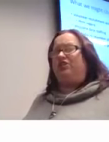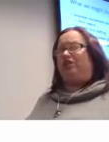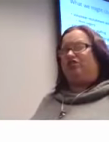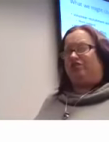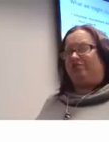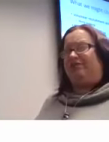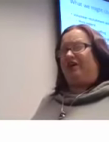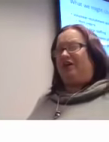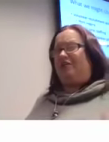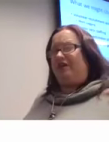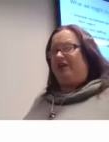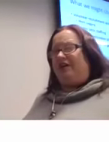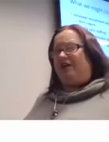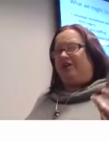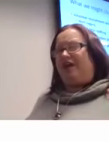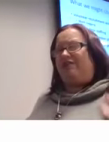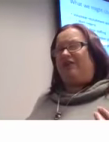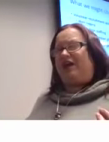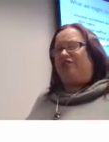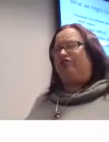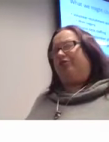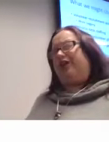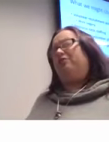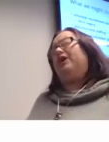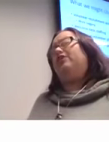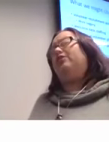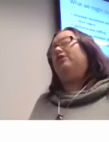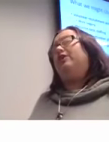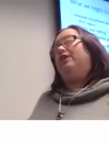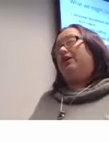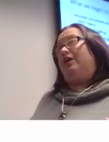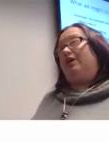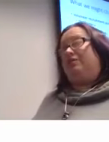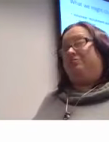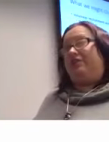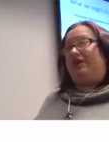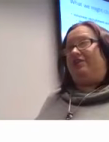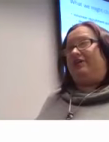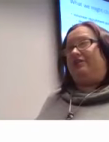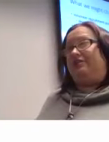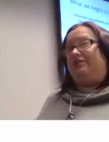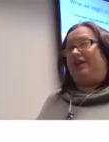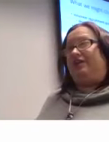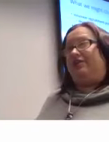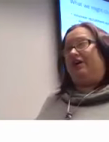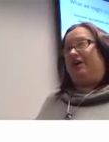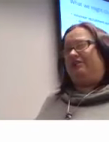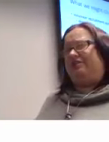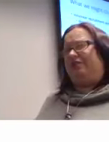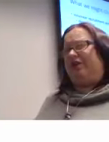We tried to -- we had a volunteer who was going to be a dramatic reader for us.